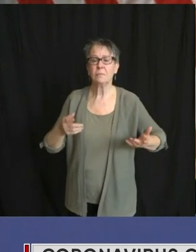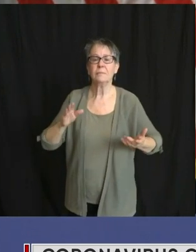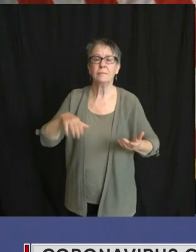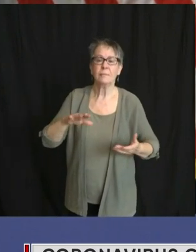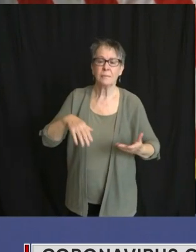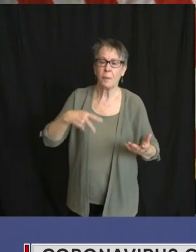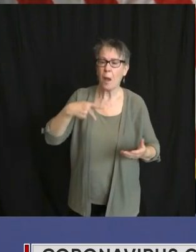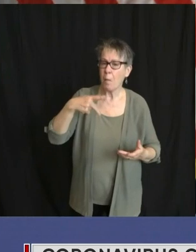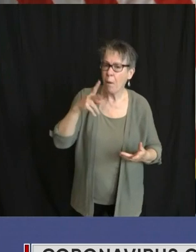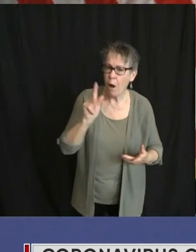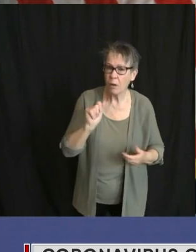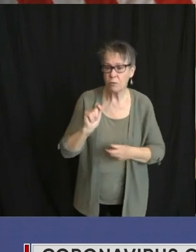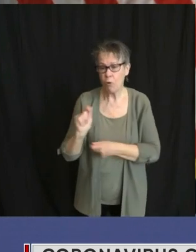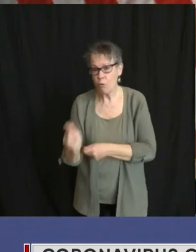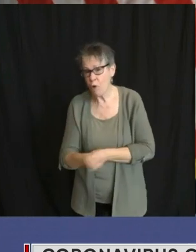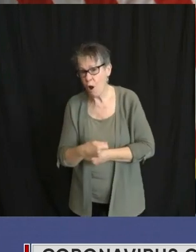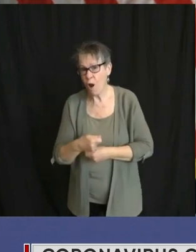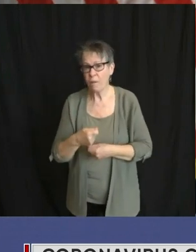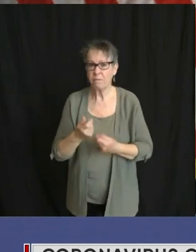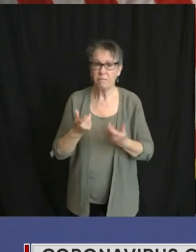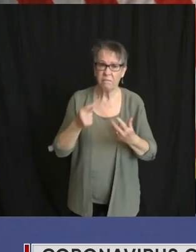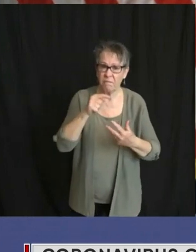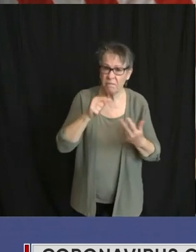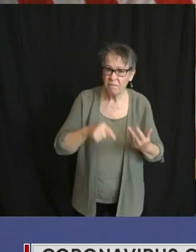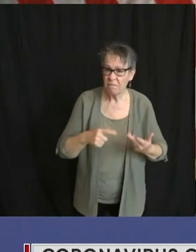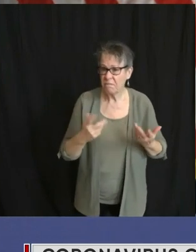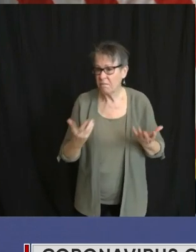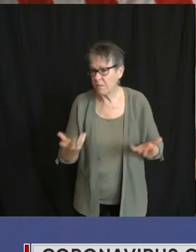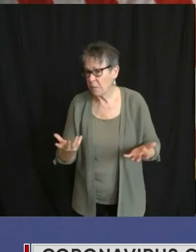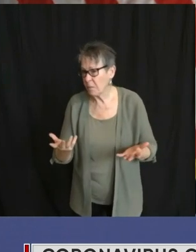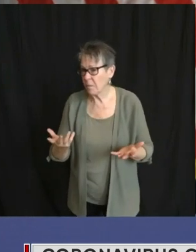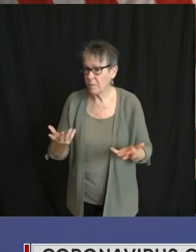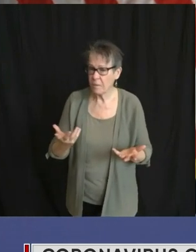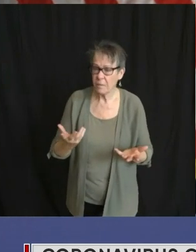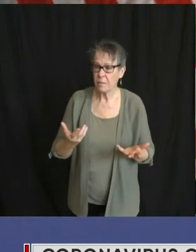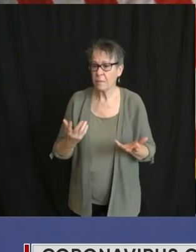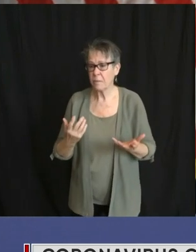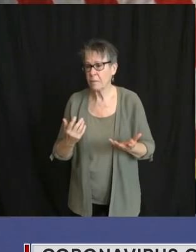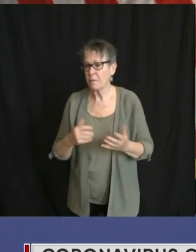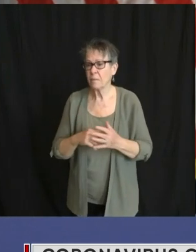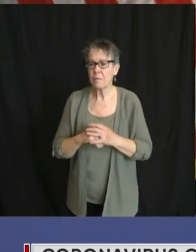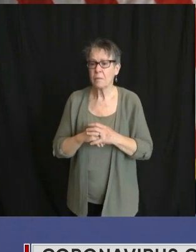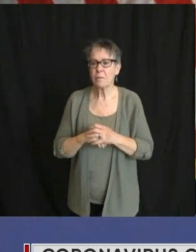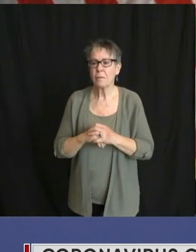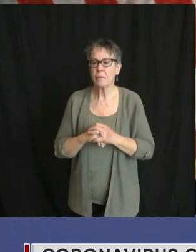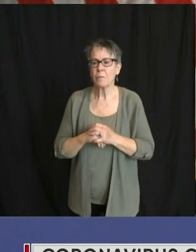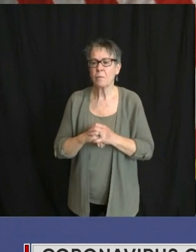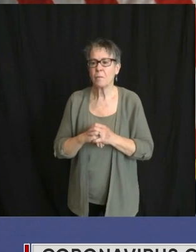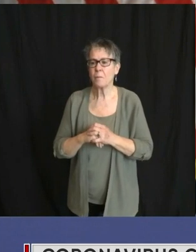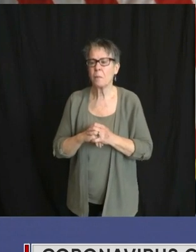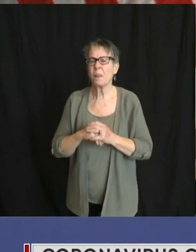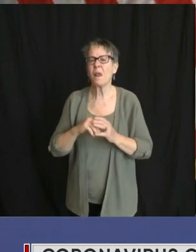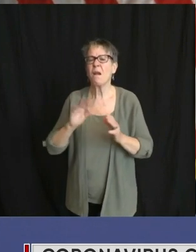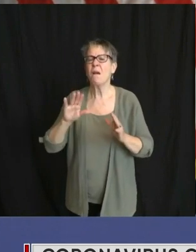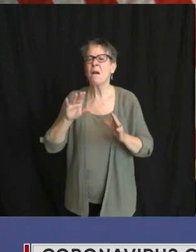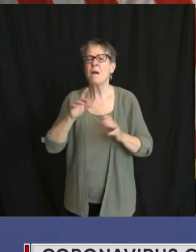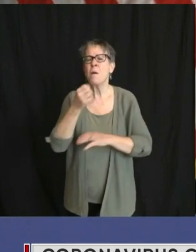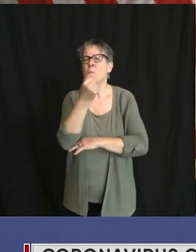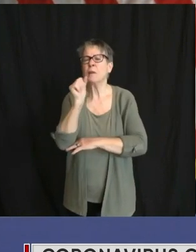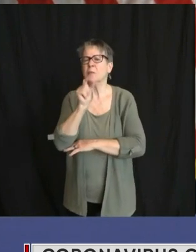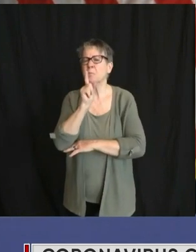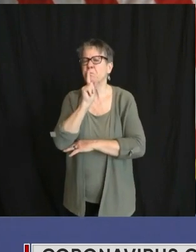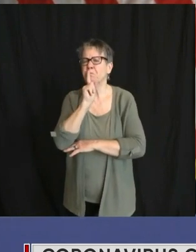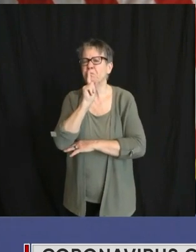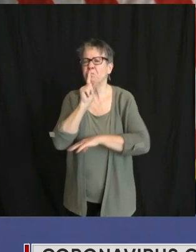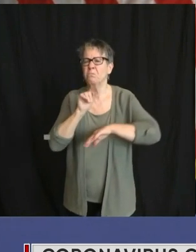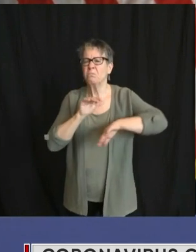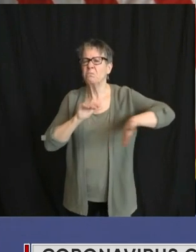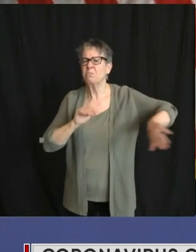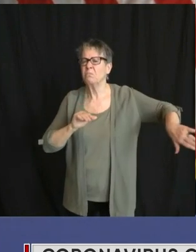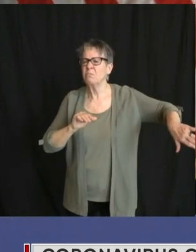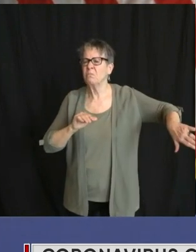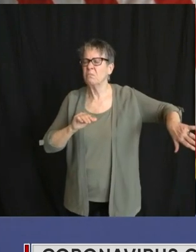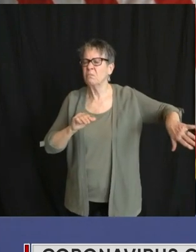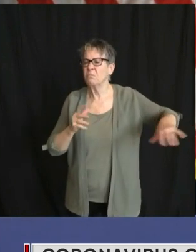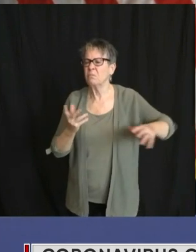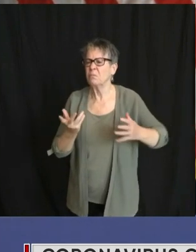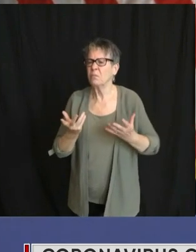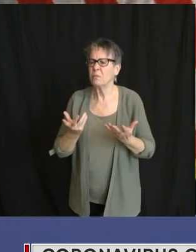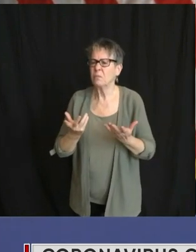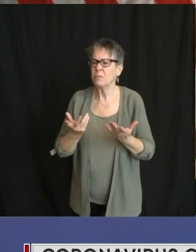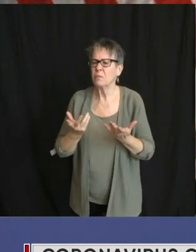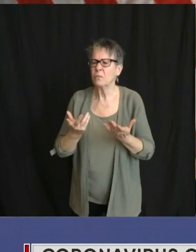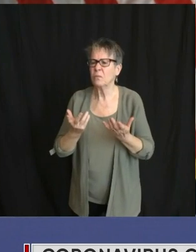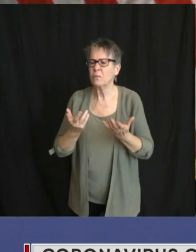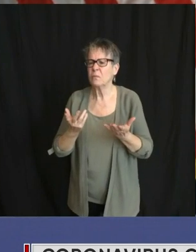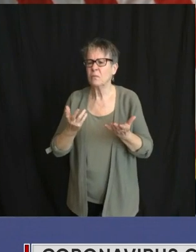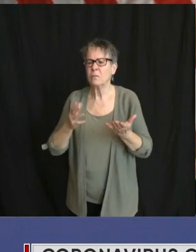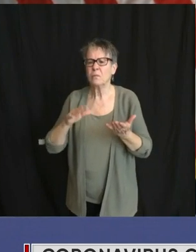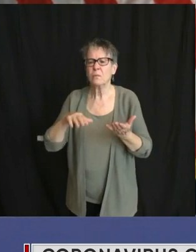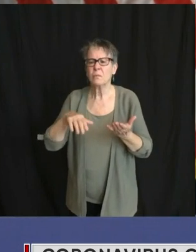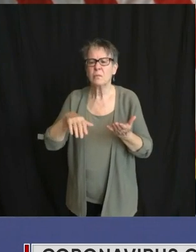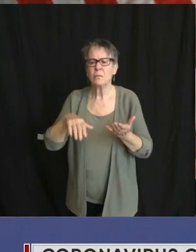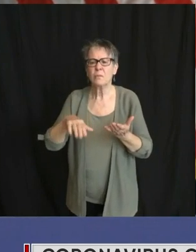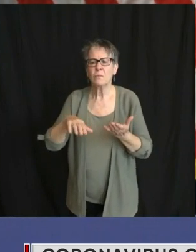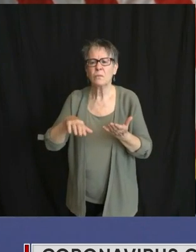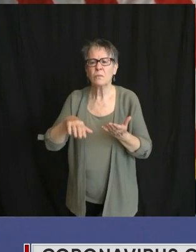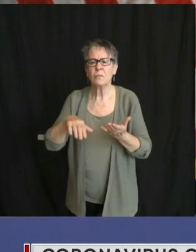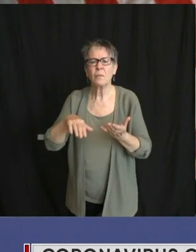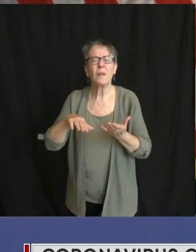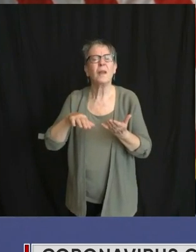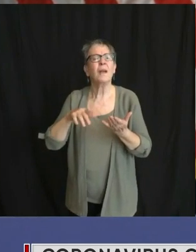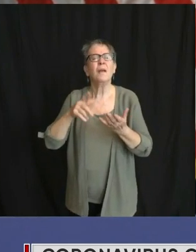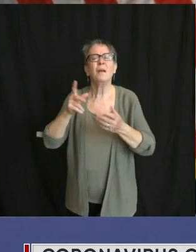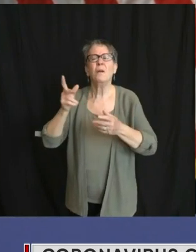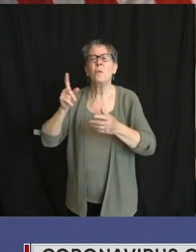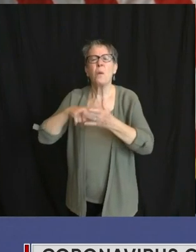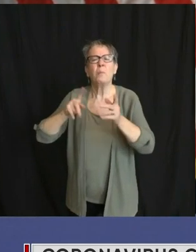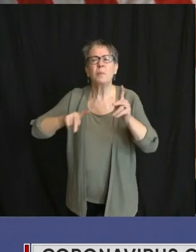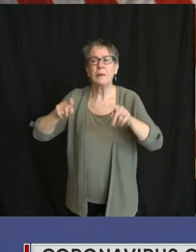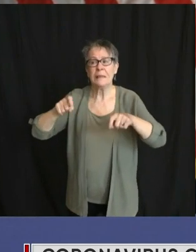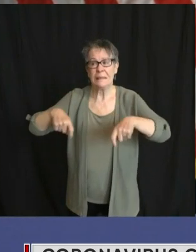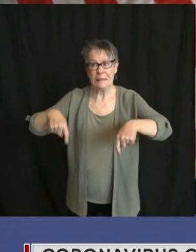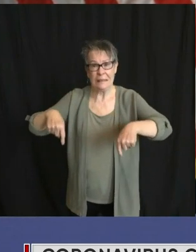PARKS AND GOLF COURSES, YOU